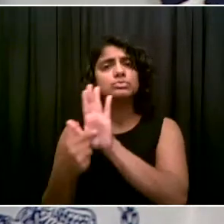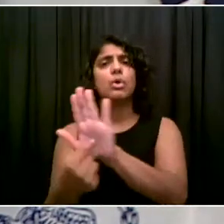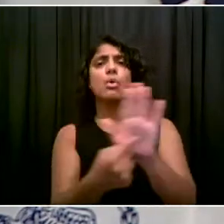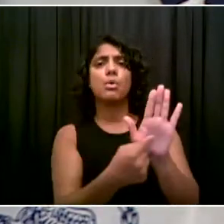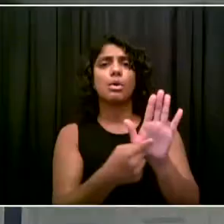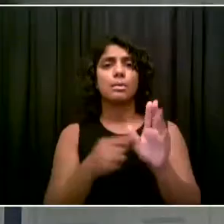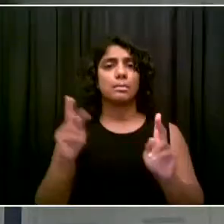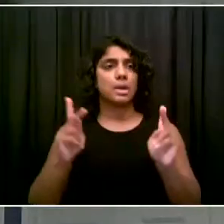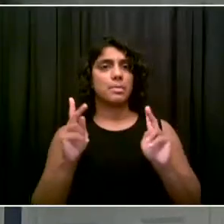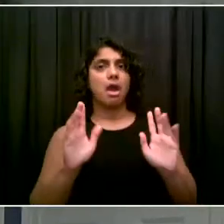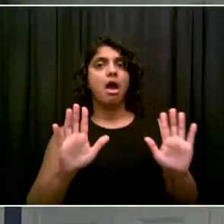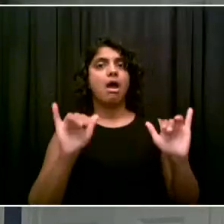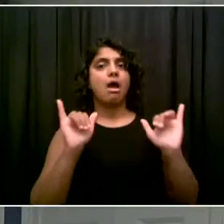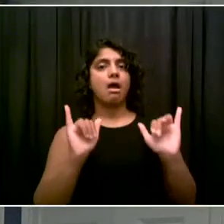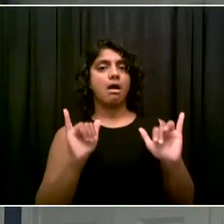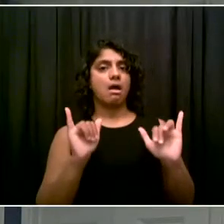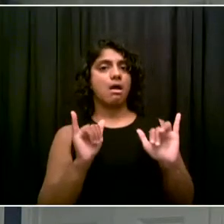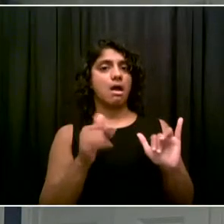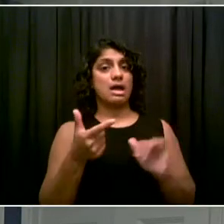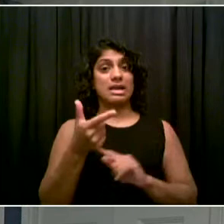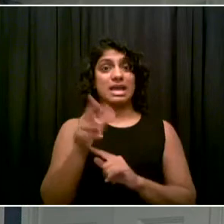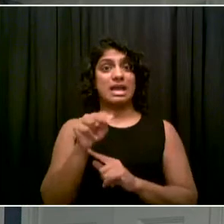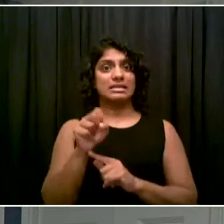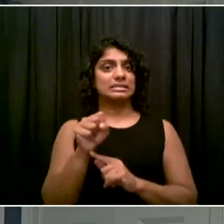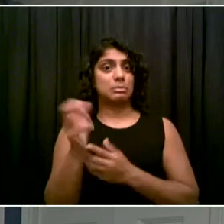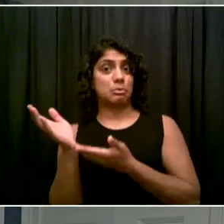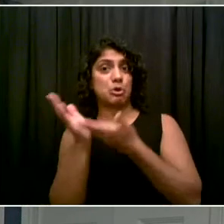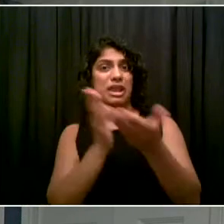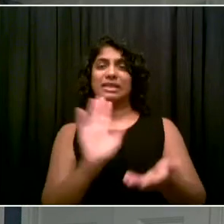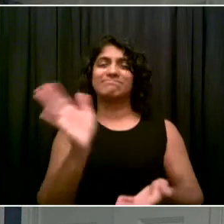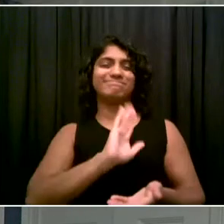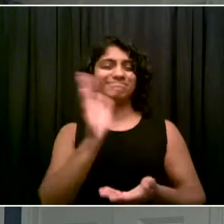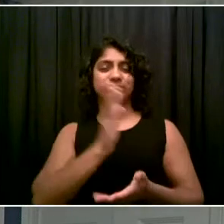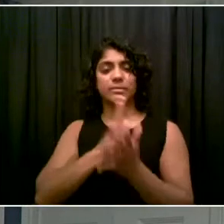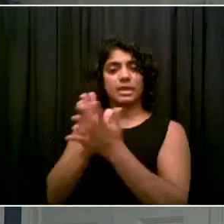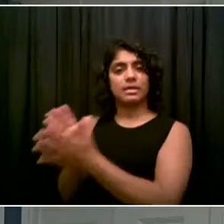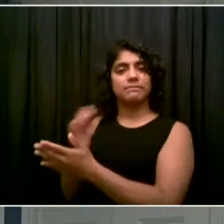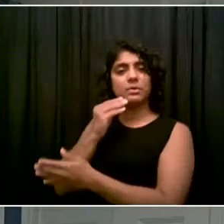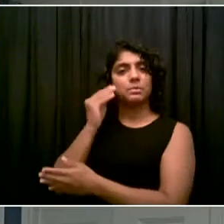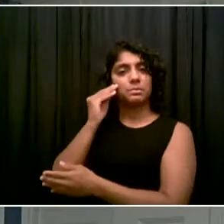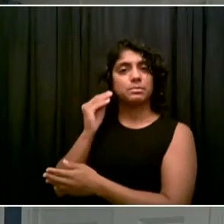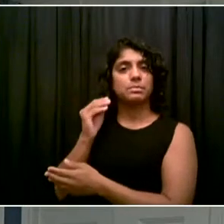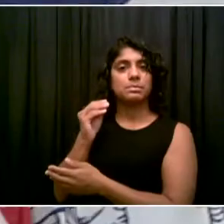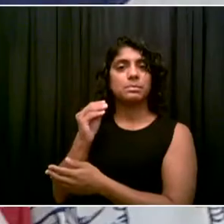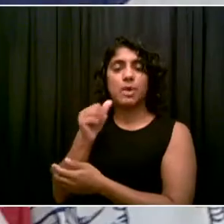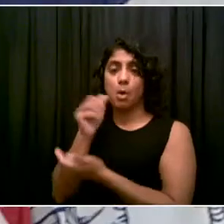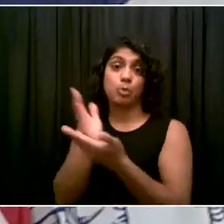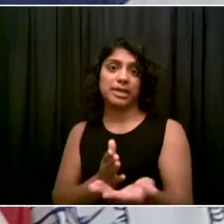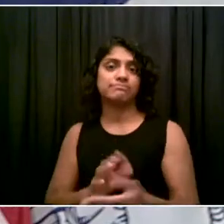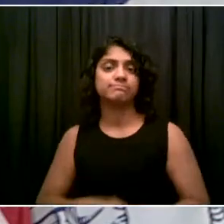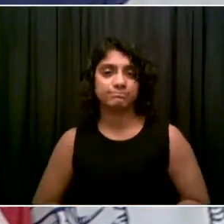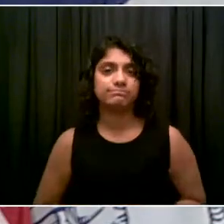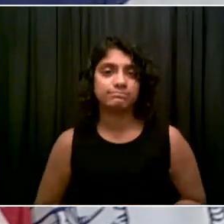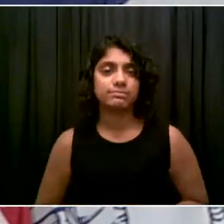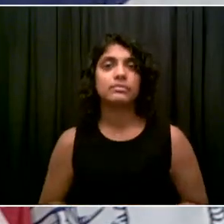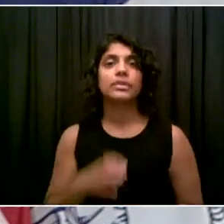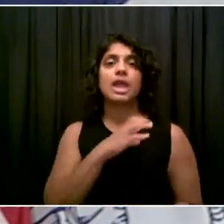WE NEED MORE OF THAT TO SHOW PEOPLE THAT